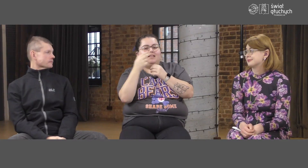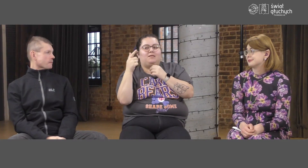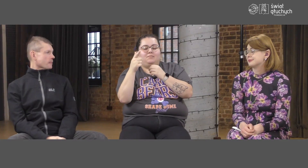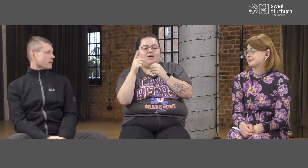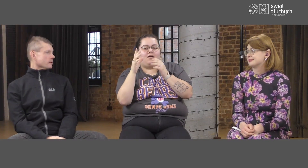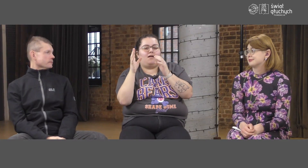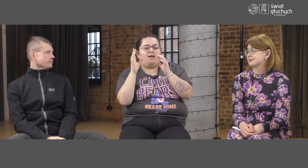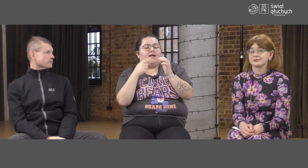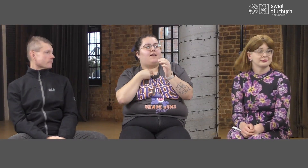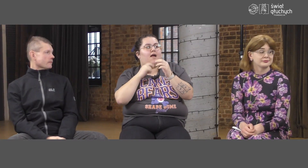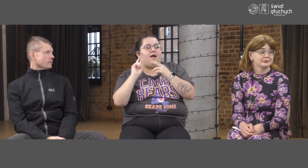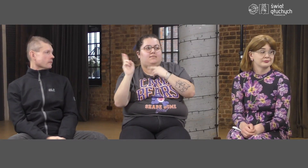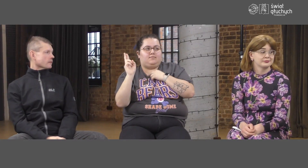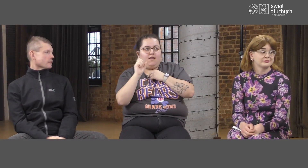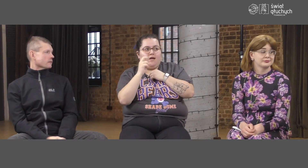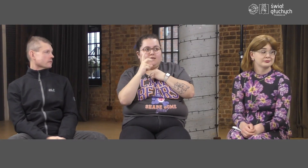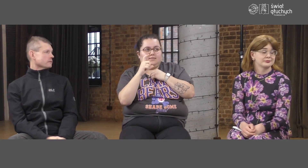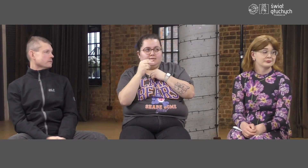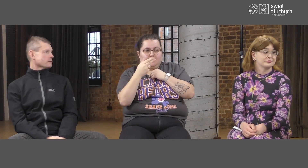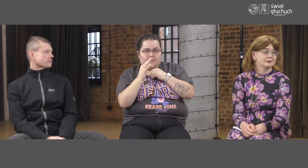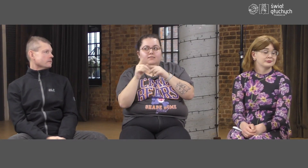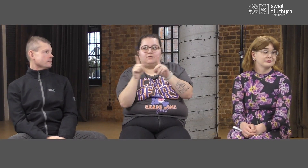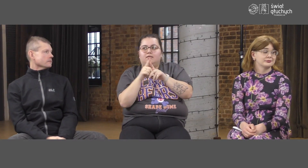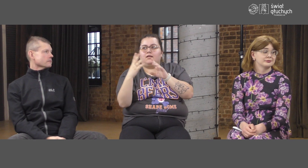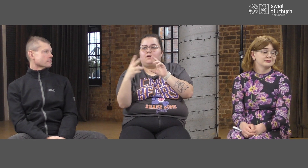[Agnieszka] Referring to the topic of accents.